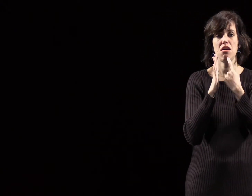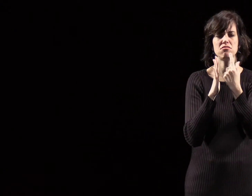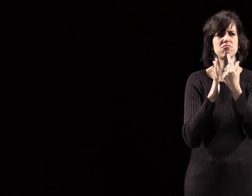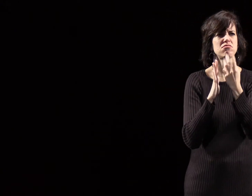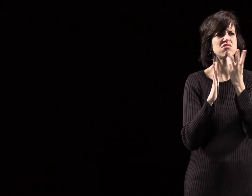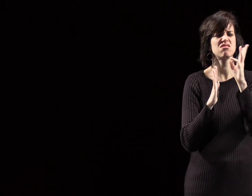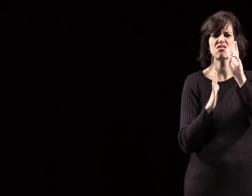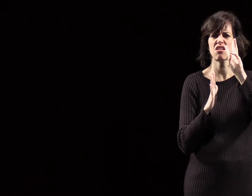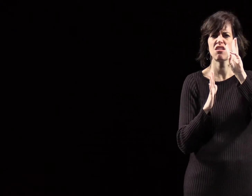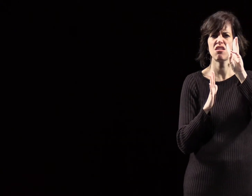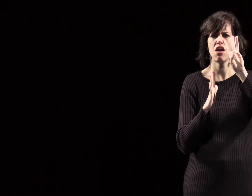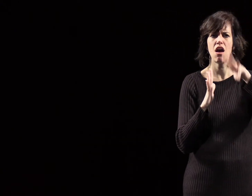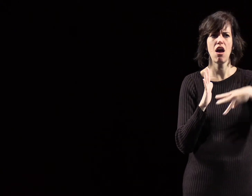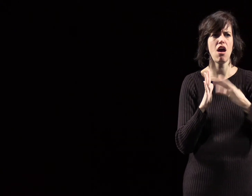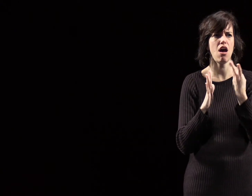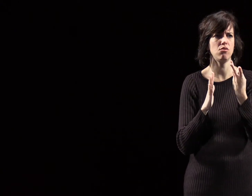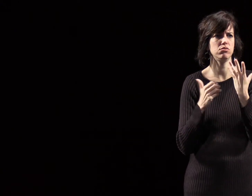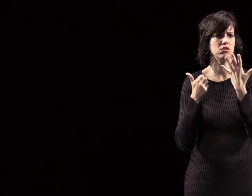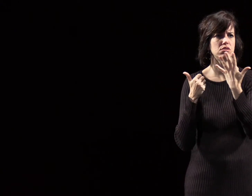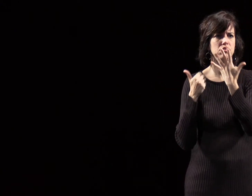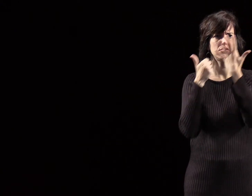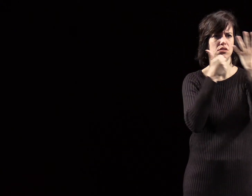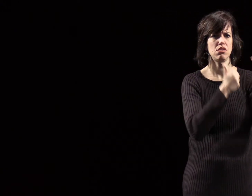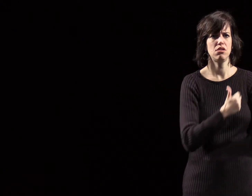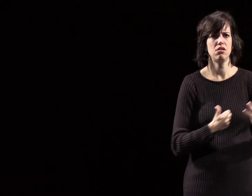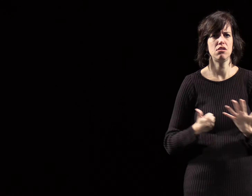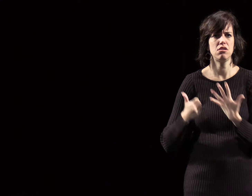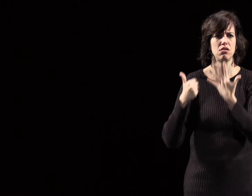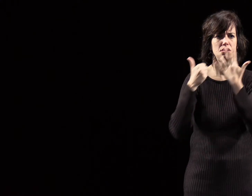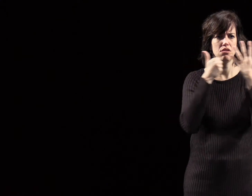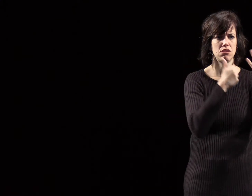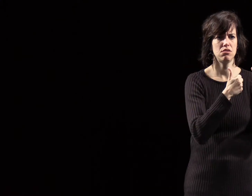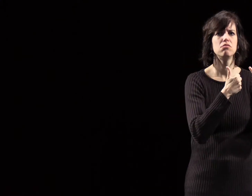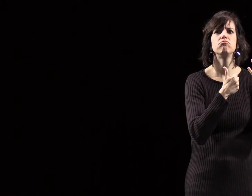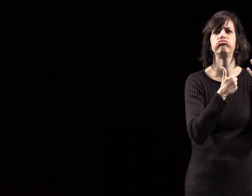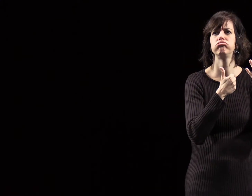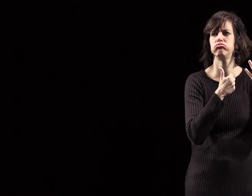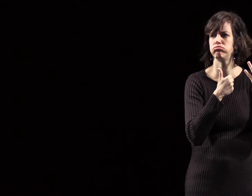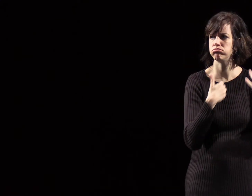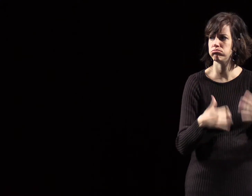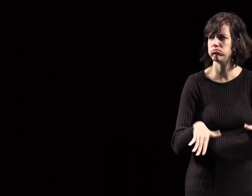And this is about 6 hours in total, this whole paper.